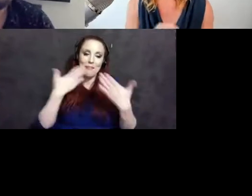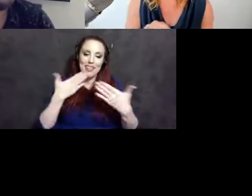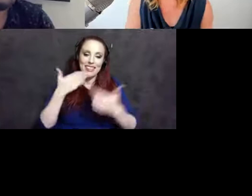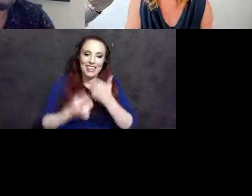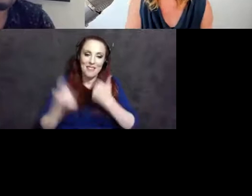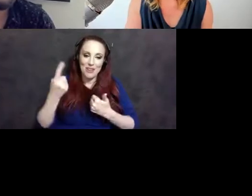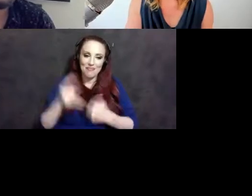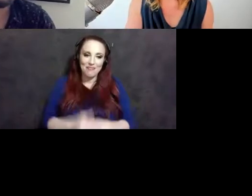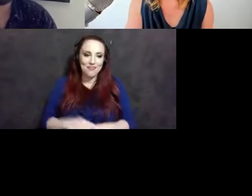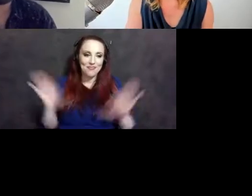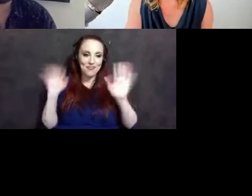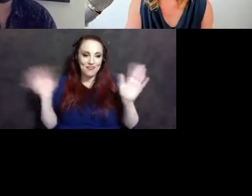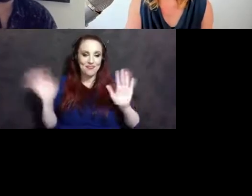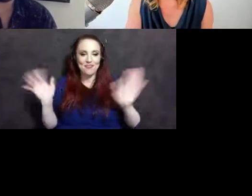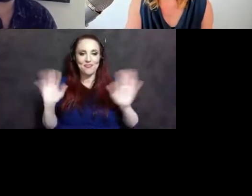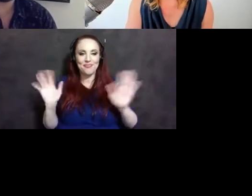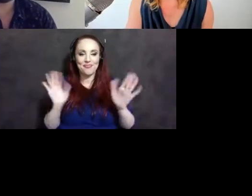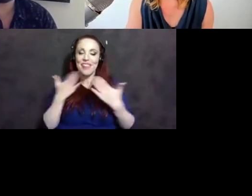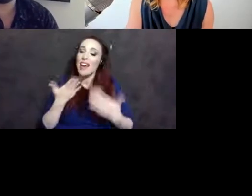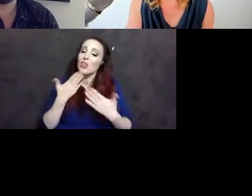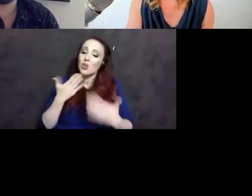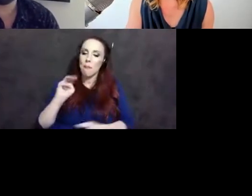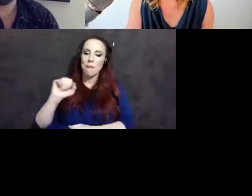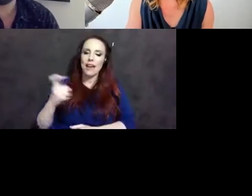Bye. Thank you, everyone. Thank you.